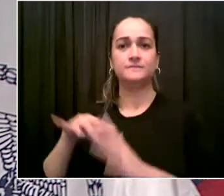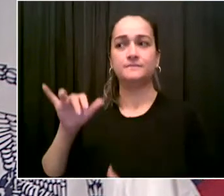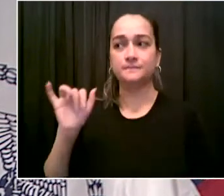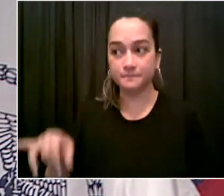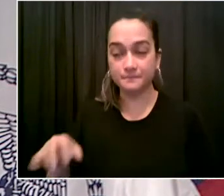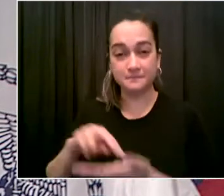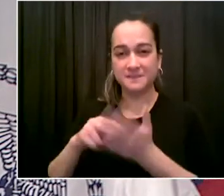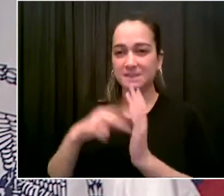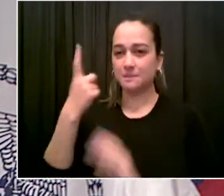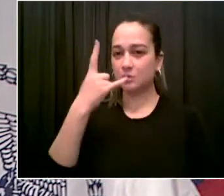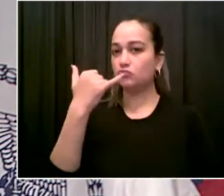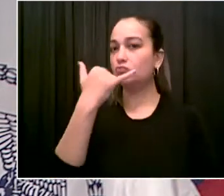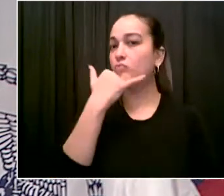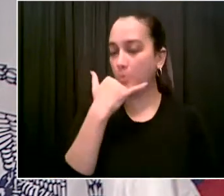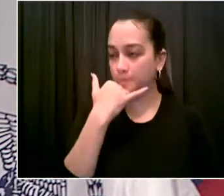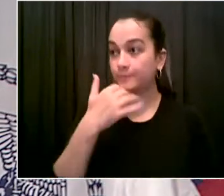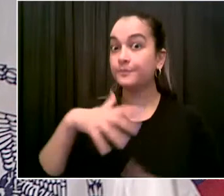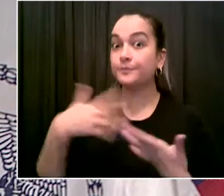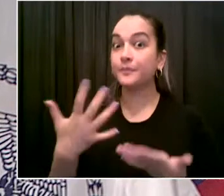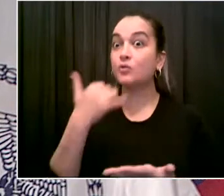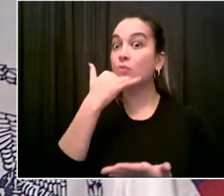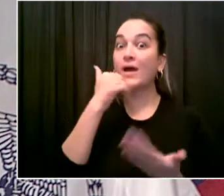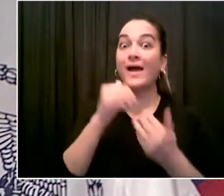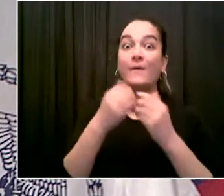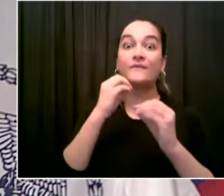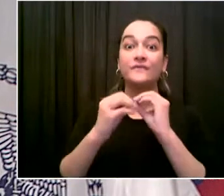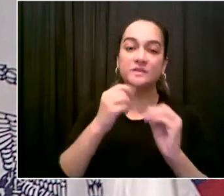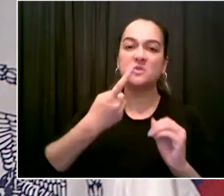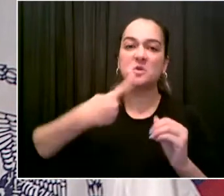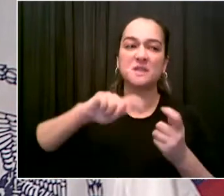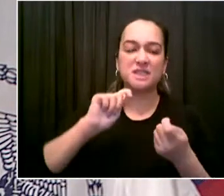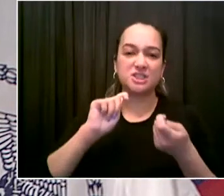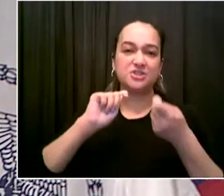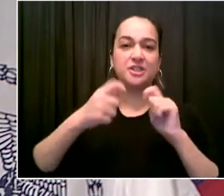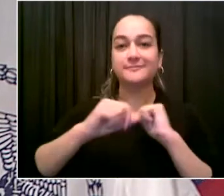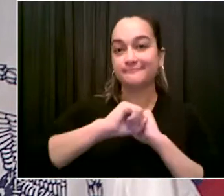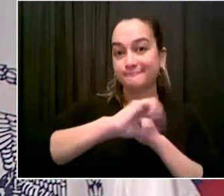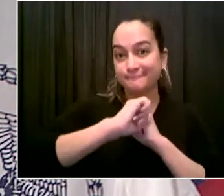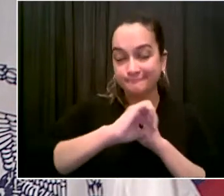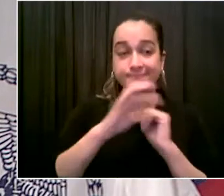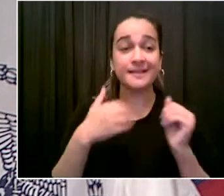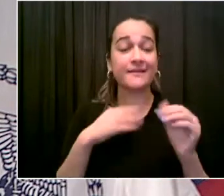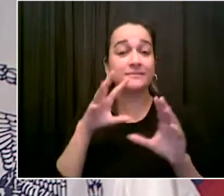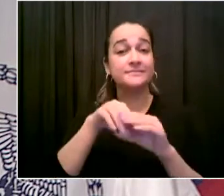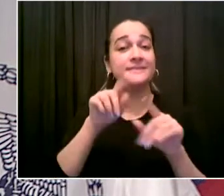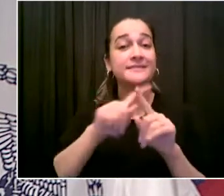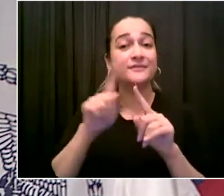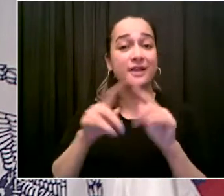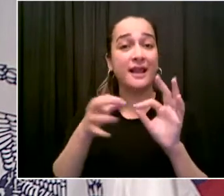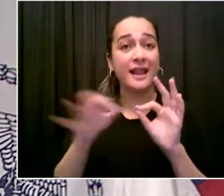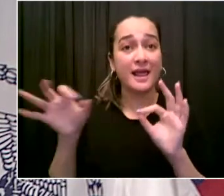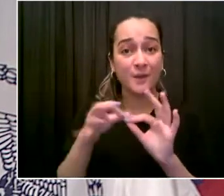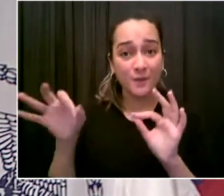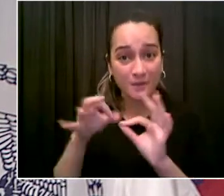LANGUAGES. WEI DD A LOT OF ADVERTISING IN SPANISH, WE HAD A LOT OF SPANISH SPEAKERS DOING OUTREACH